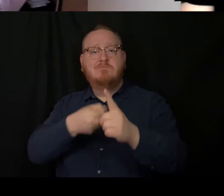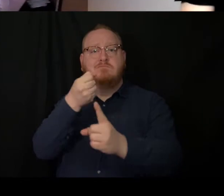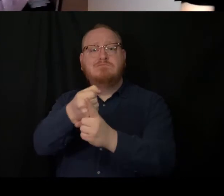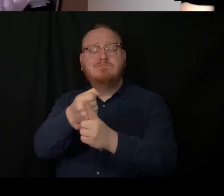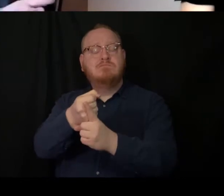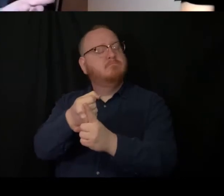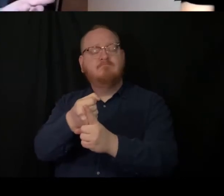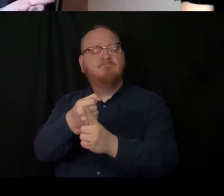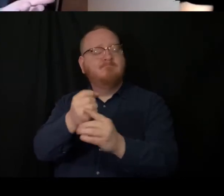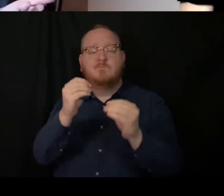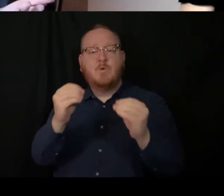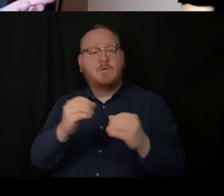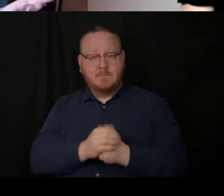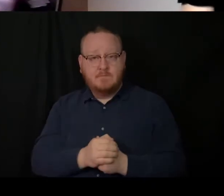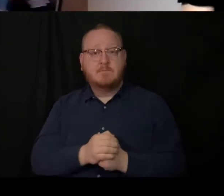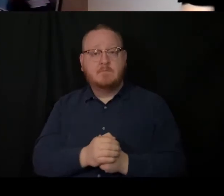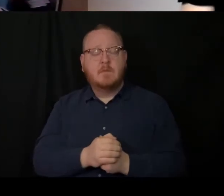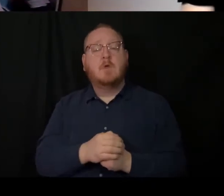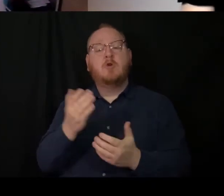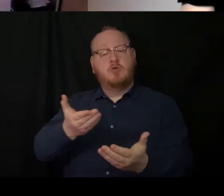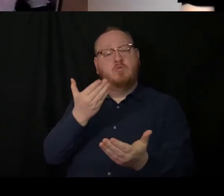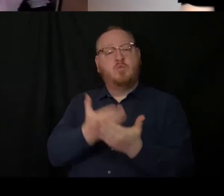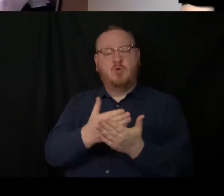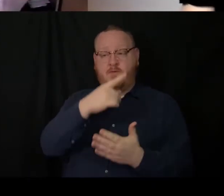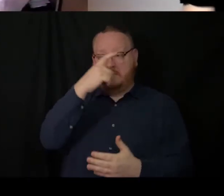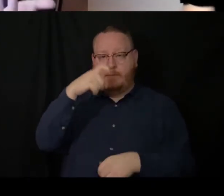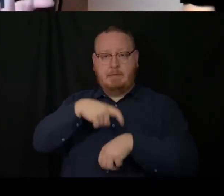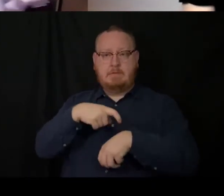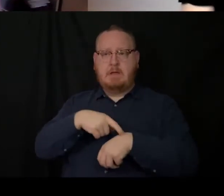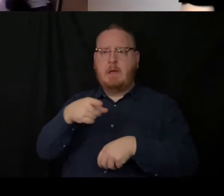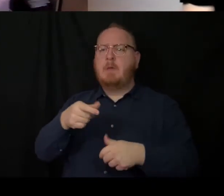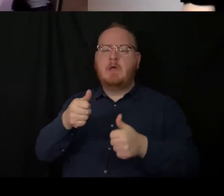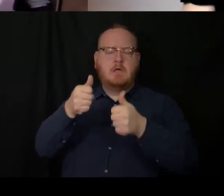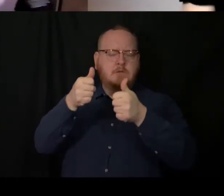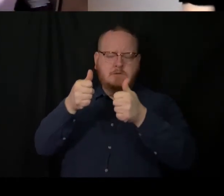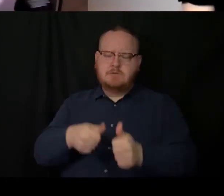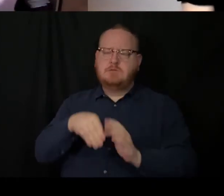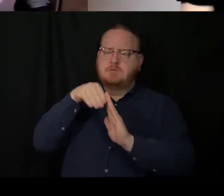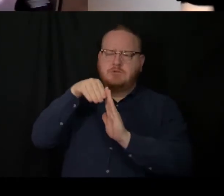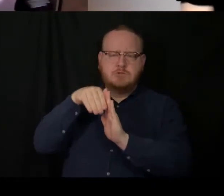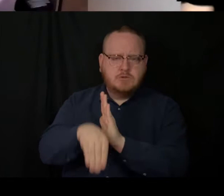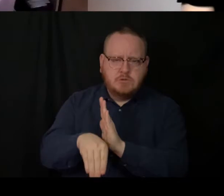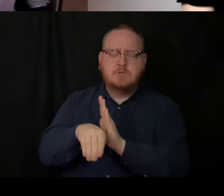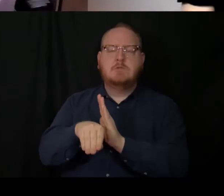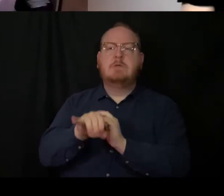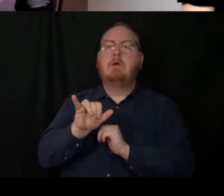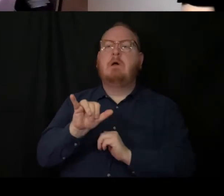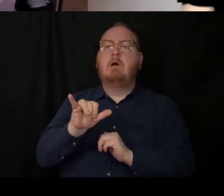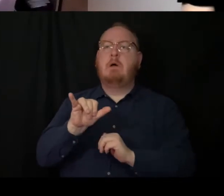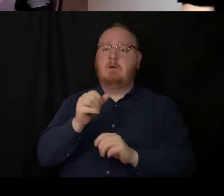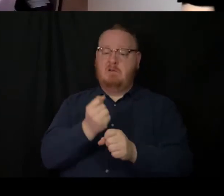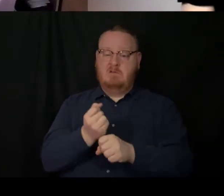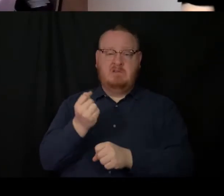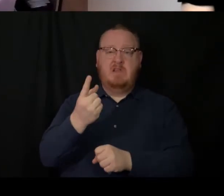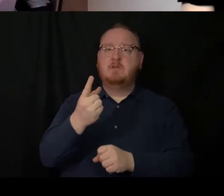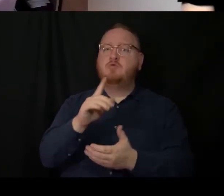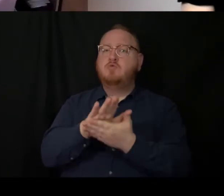show regression over the summer that can't be made up within a standard amount of time in the next school year at the